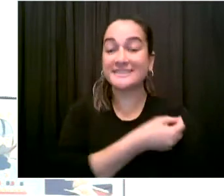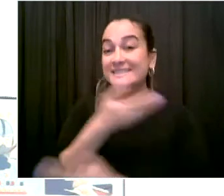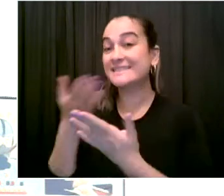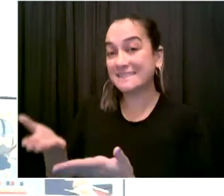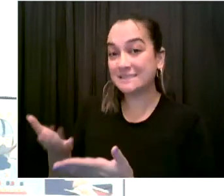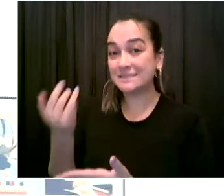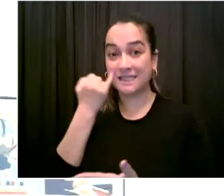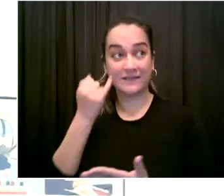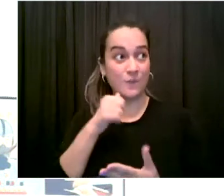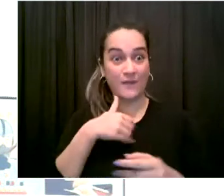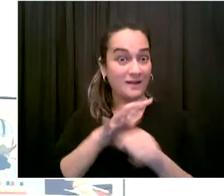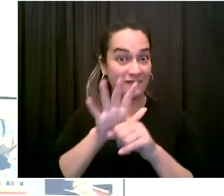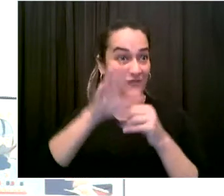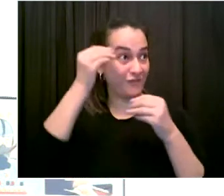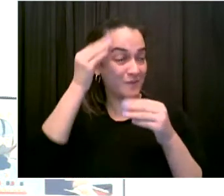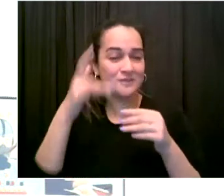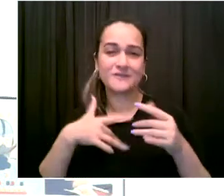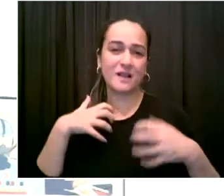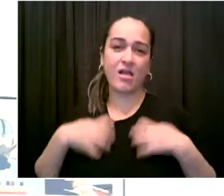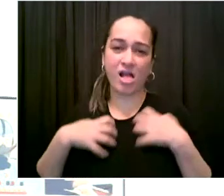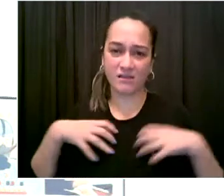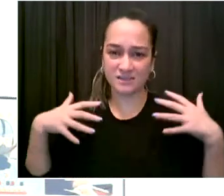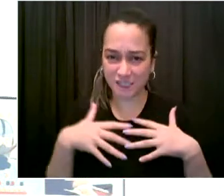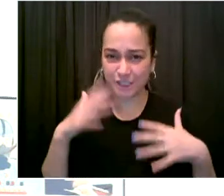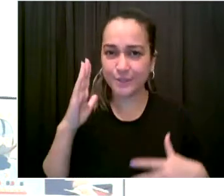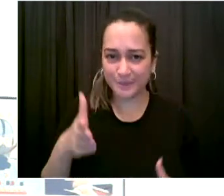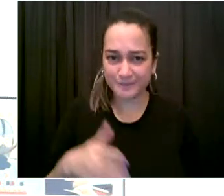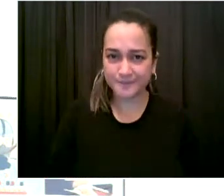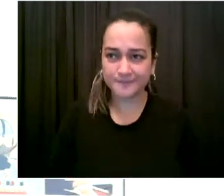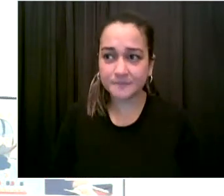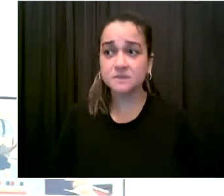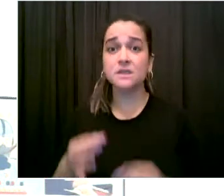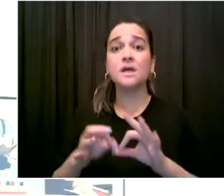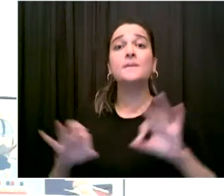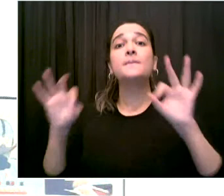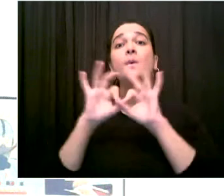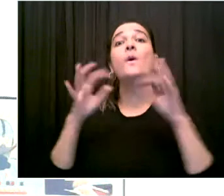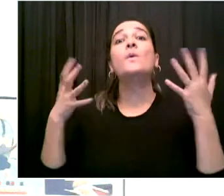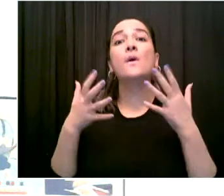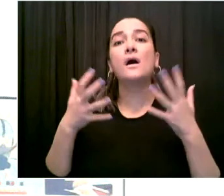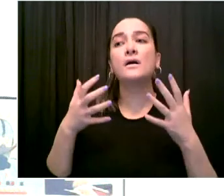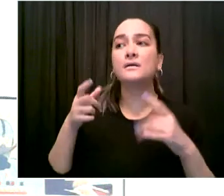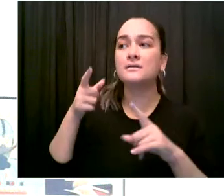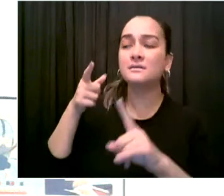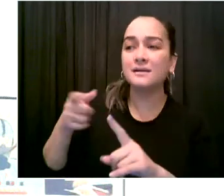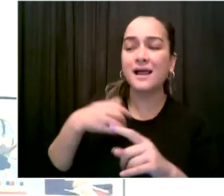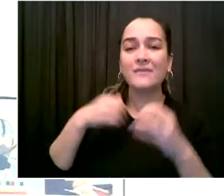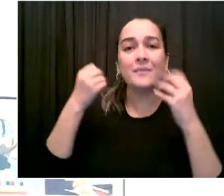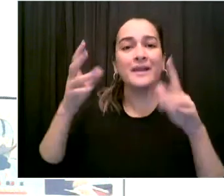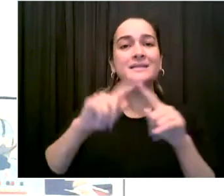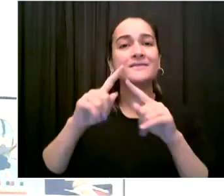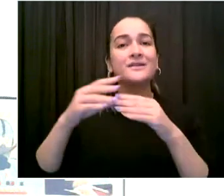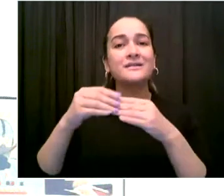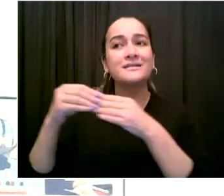WITH VACCINATIONS. WE'VE WORKED WITH FAITH LEADERS AND COMMUNITY LEADERS,